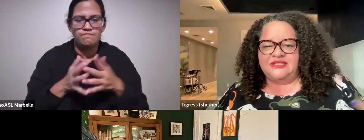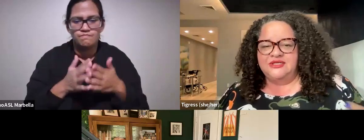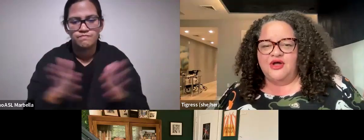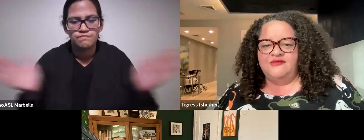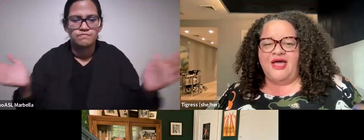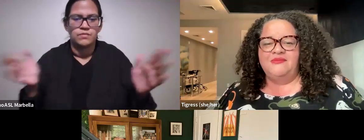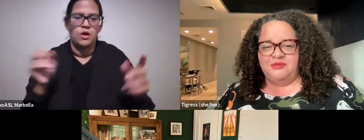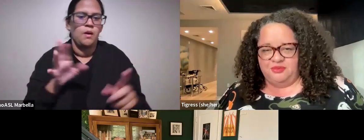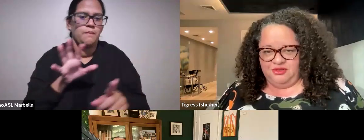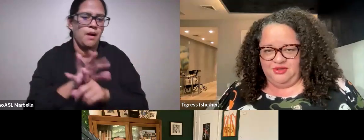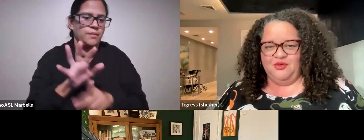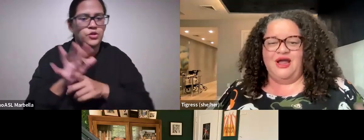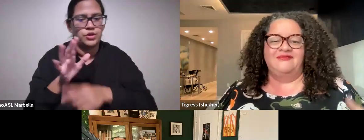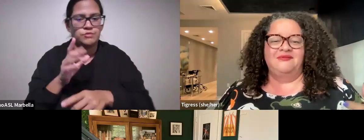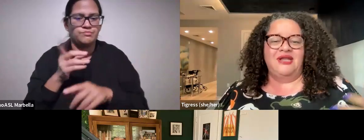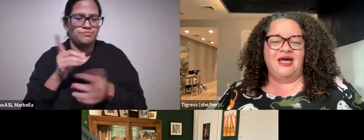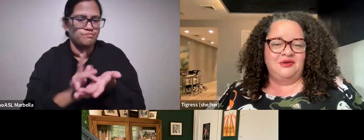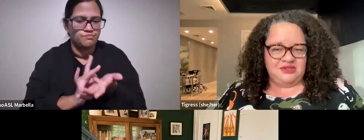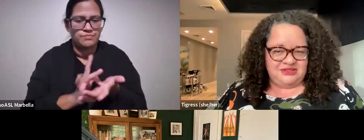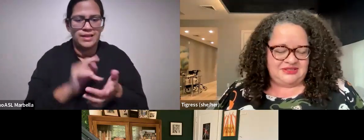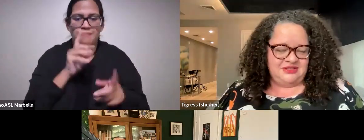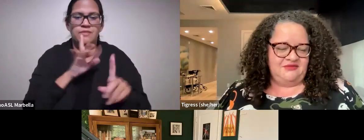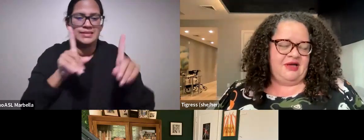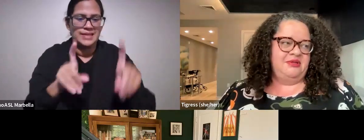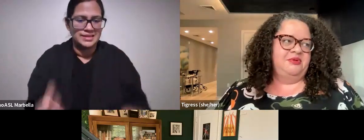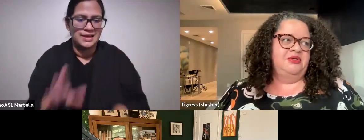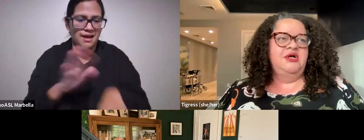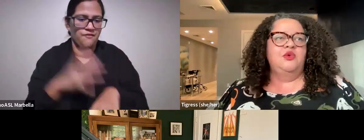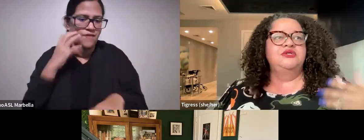tested on fat people or haven't been adequately tested on fat people or